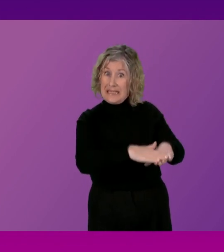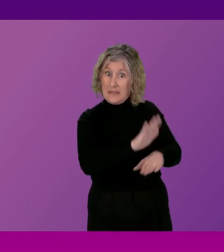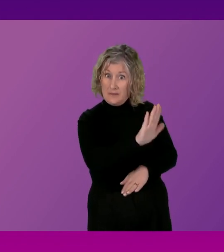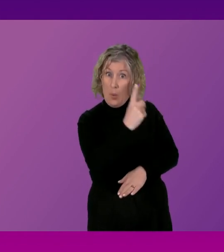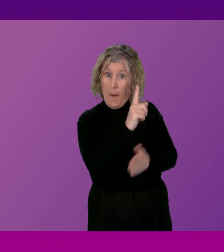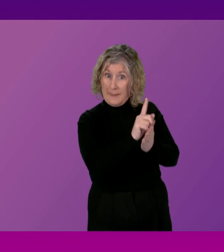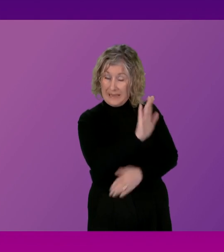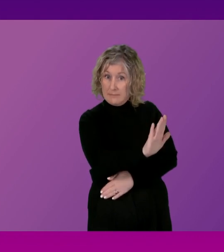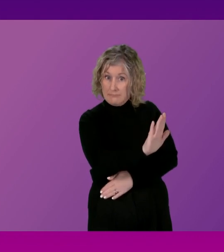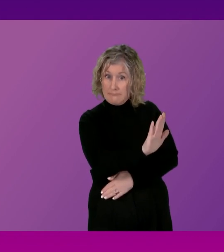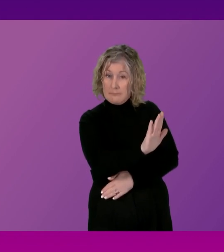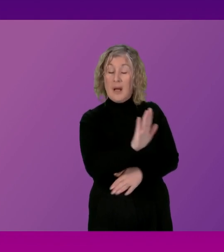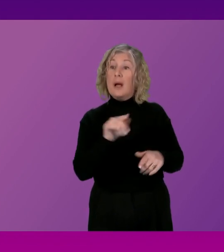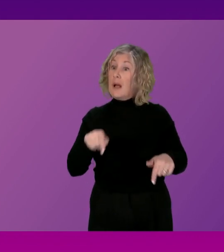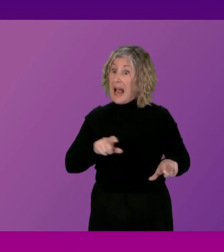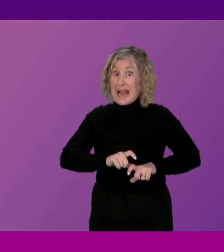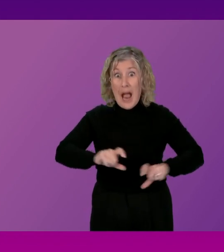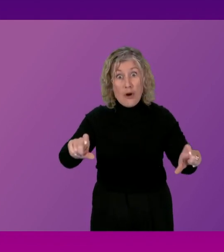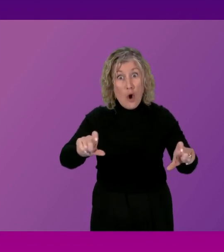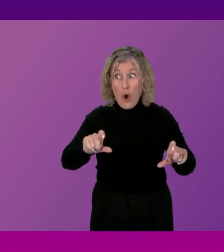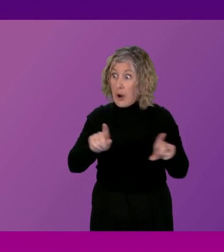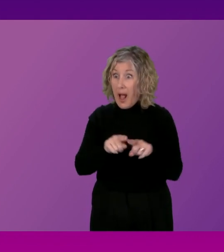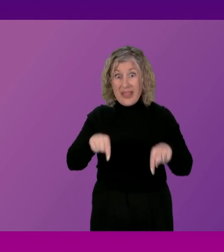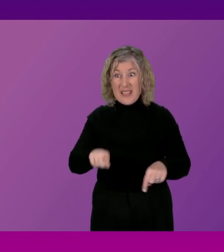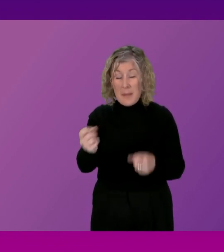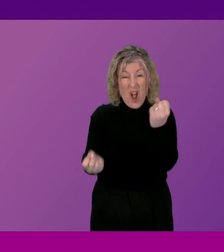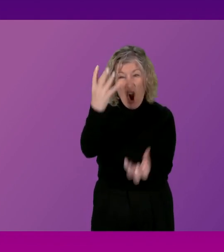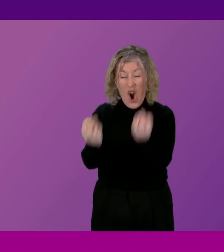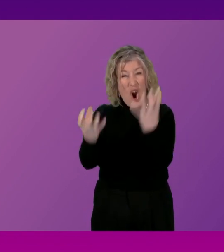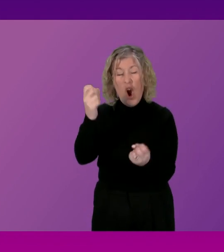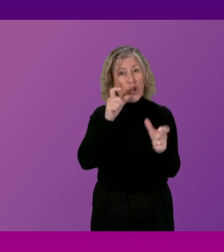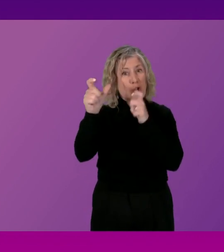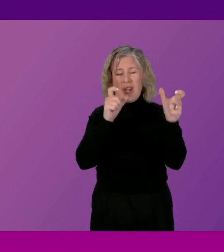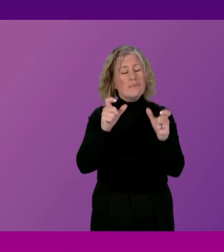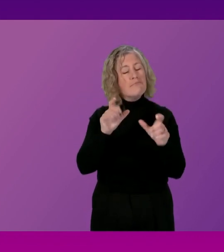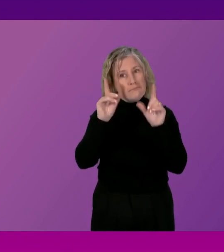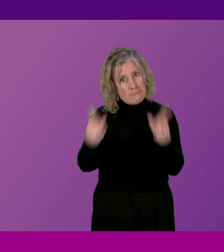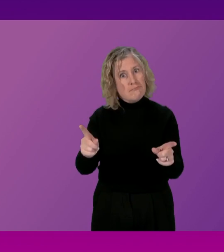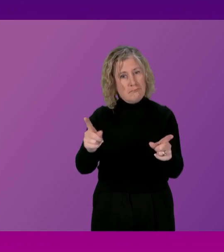We are not going to continue this session in this vein. Members are required to conduct themselves in an orderly manner.